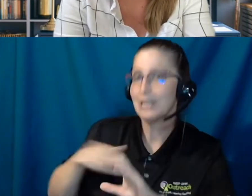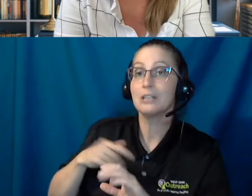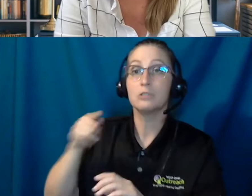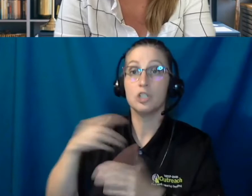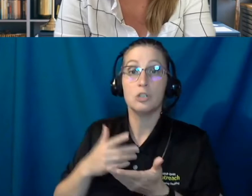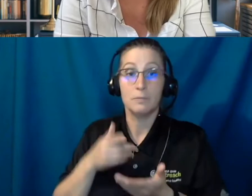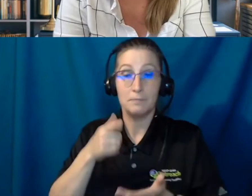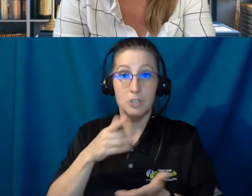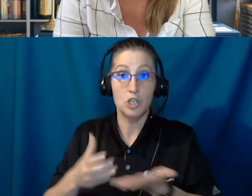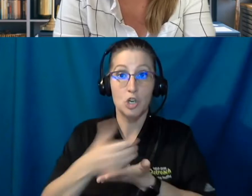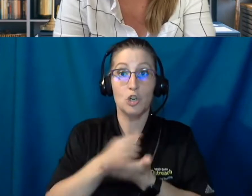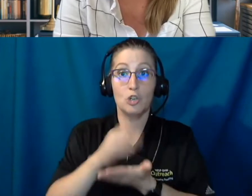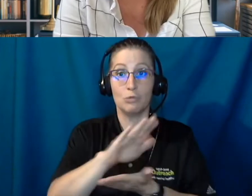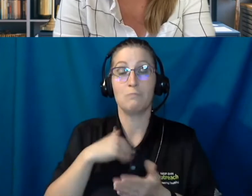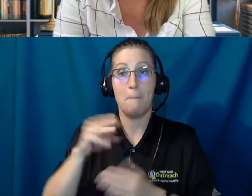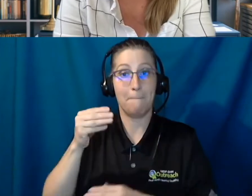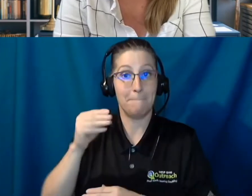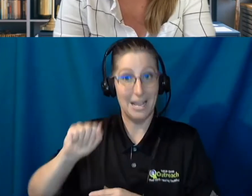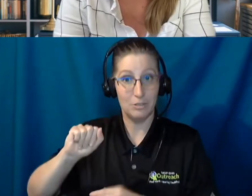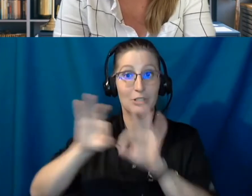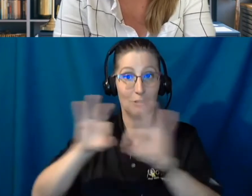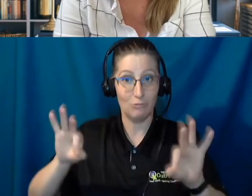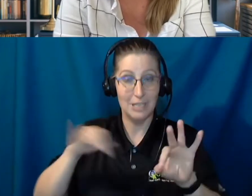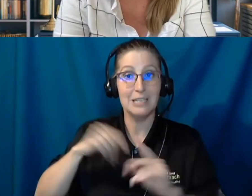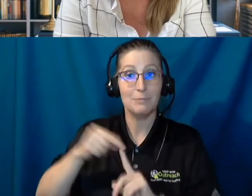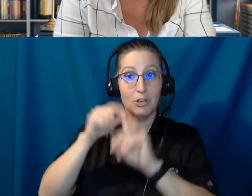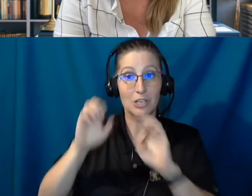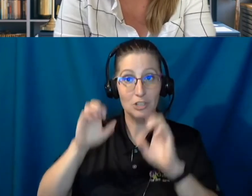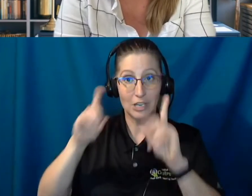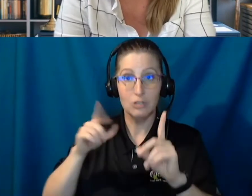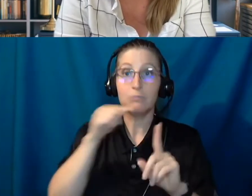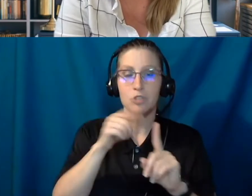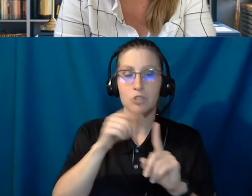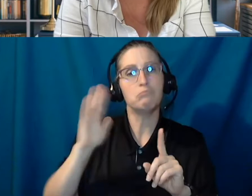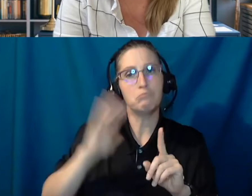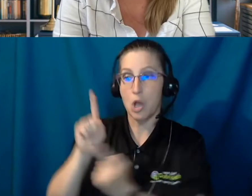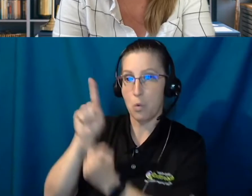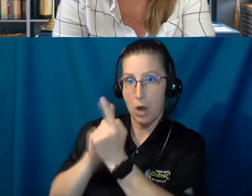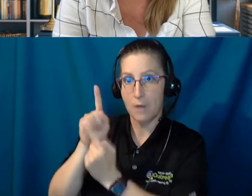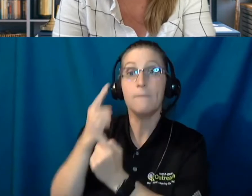in special education. She worked as a one on one aid for a child who is deafblind prior